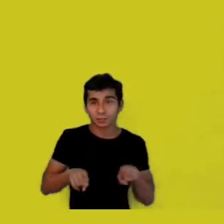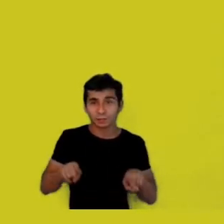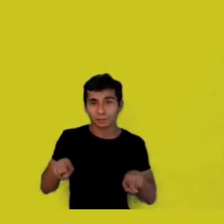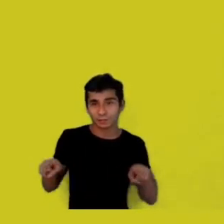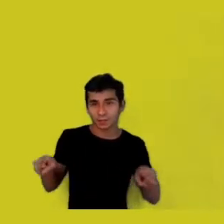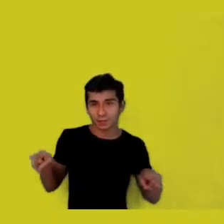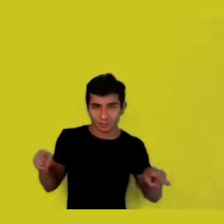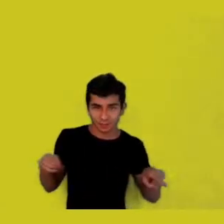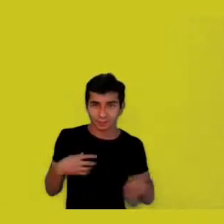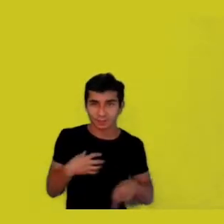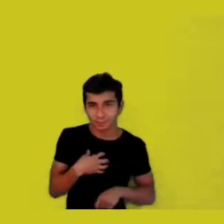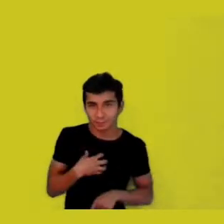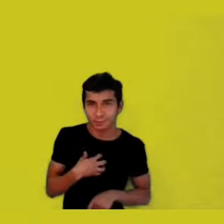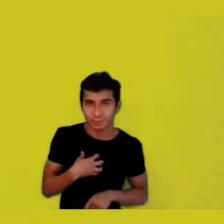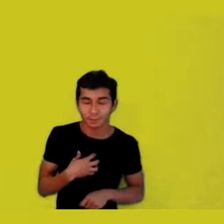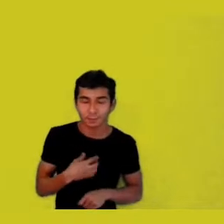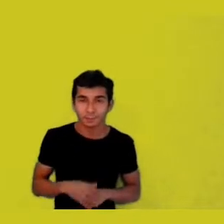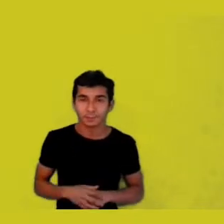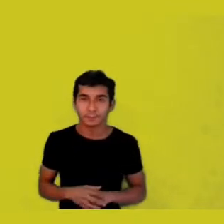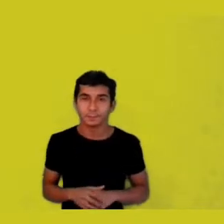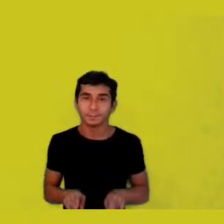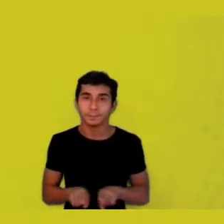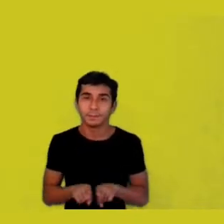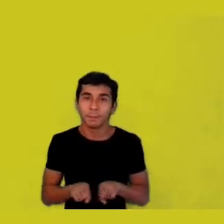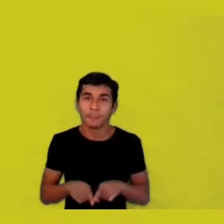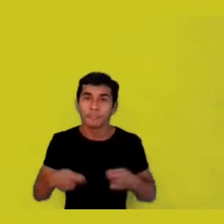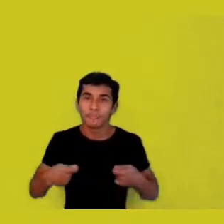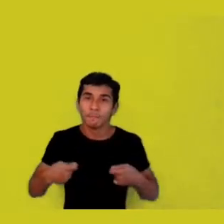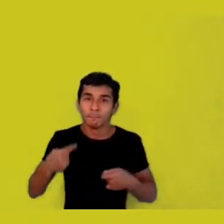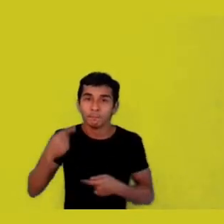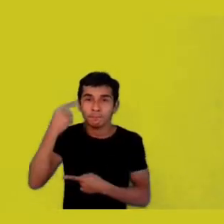think about what the body is